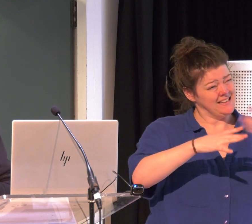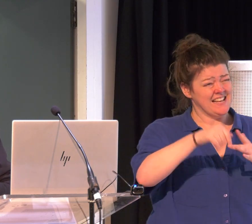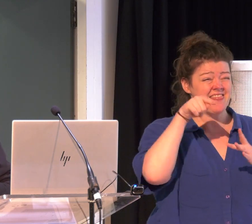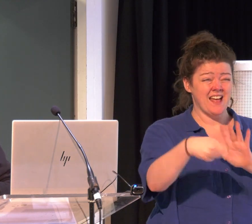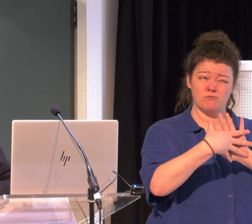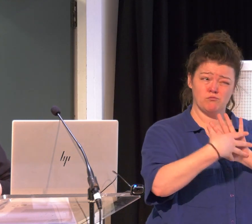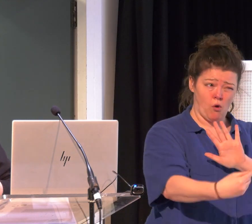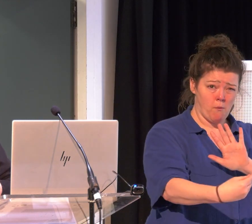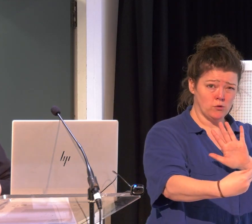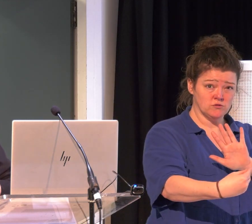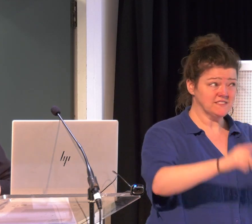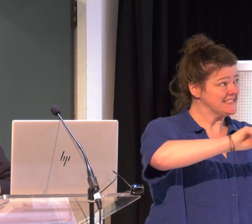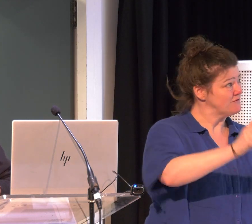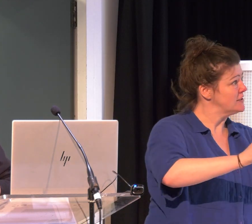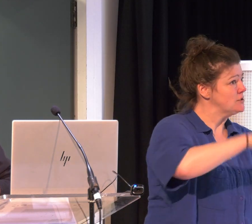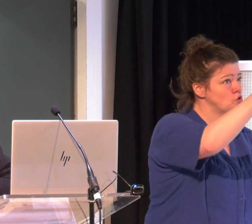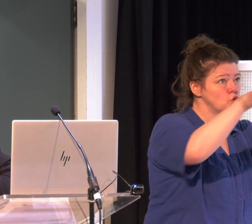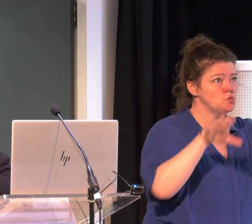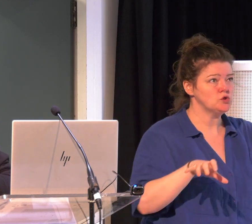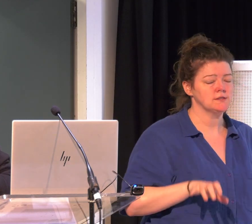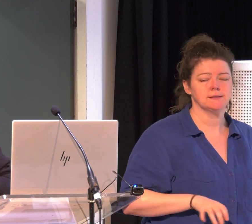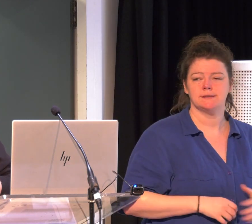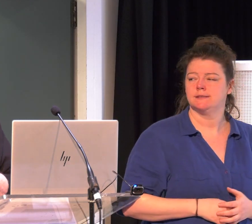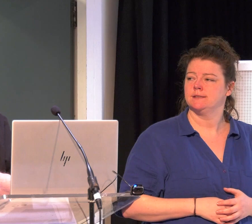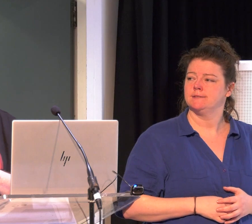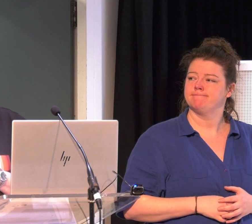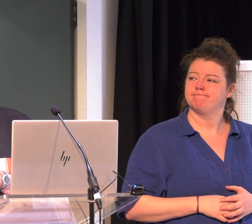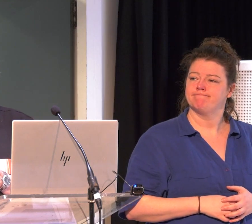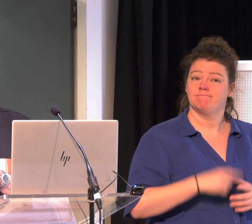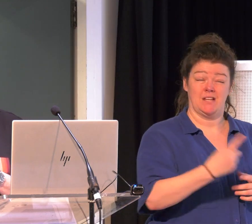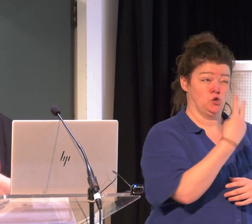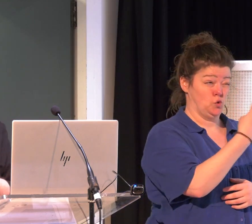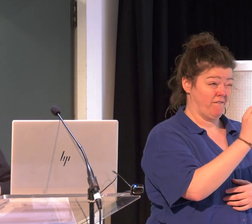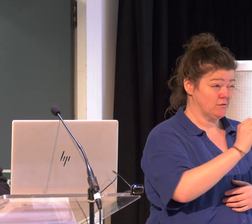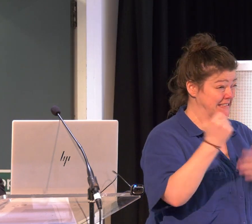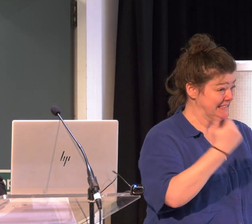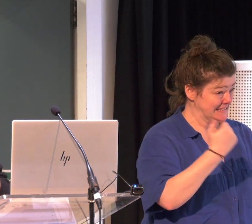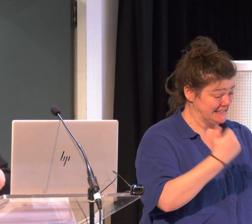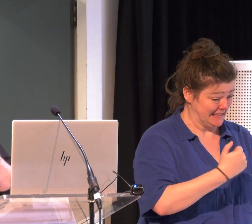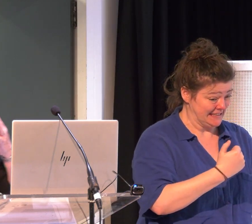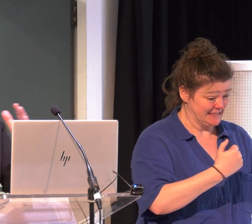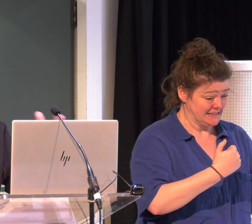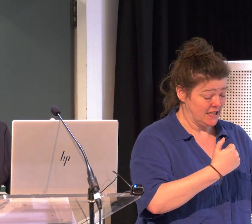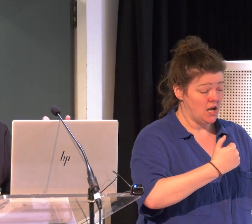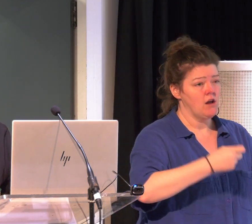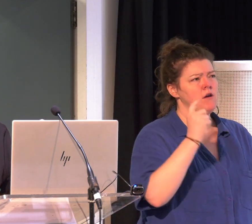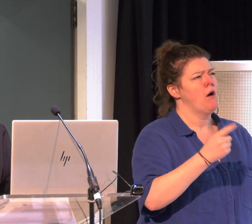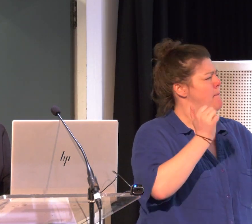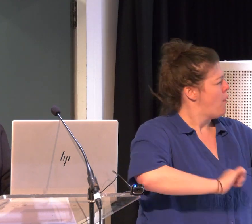for other such institutions. In 2016, through popular support locally,